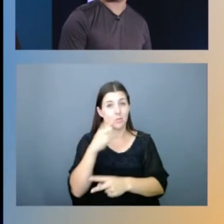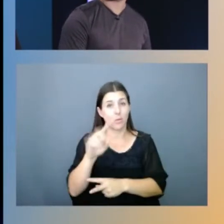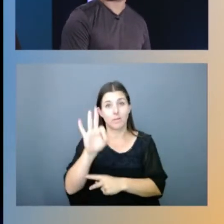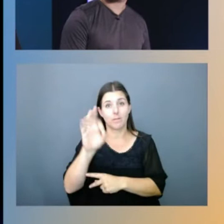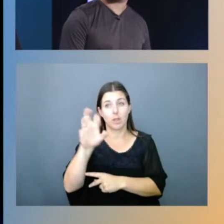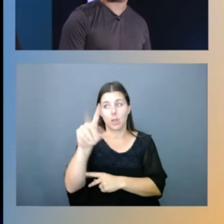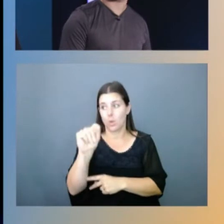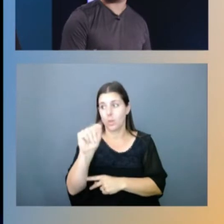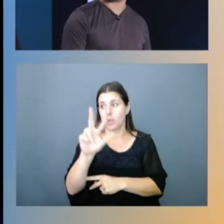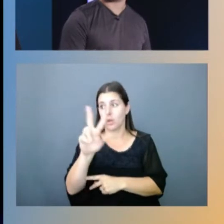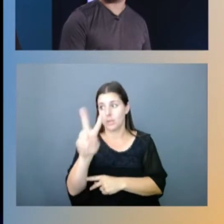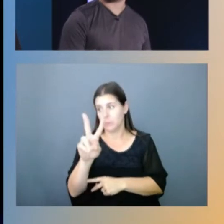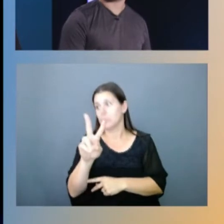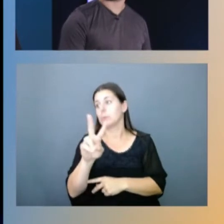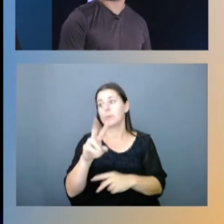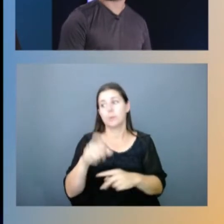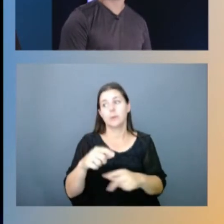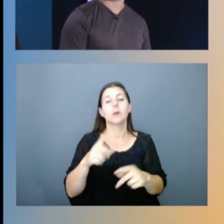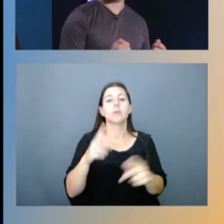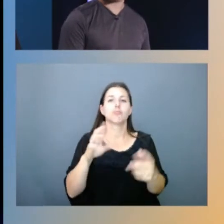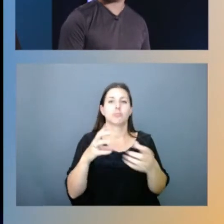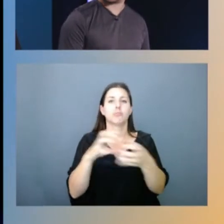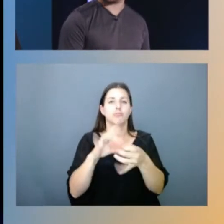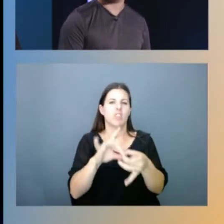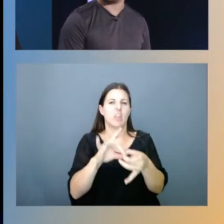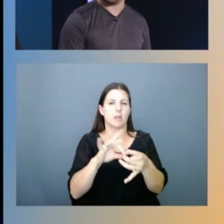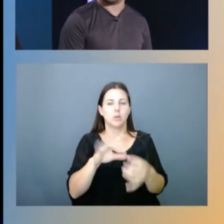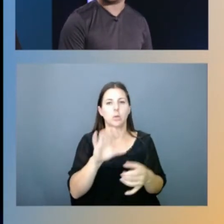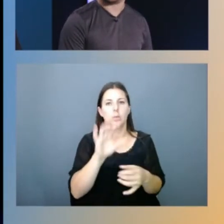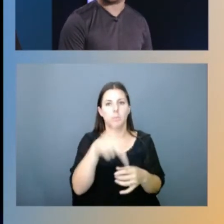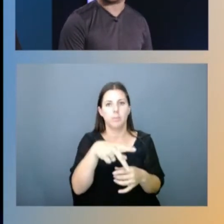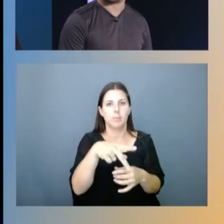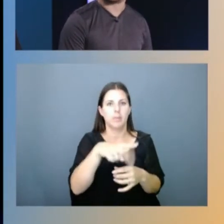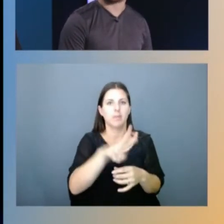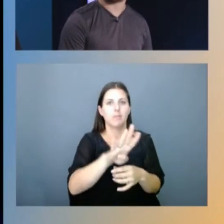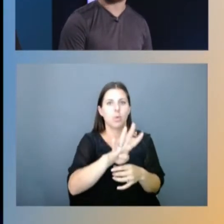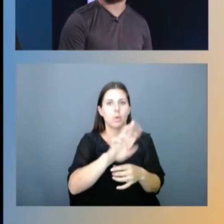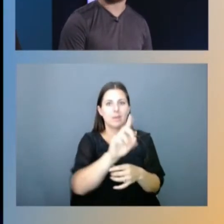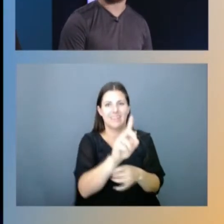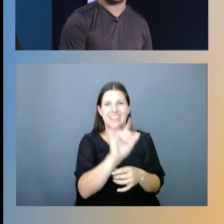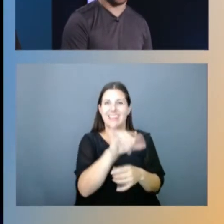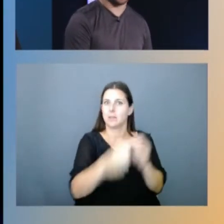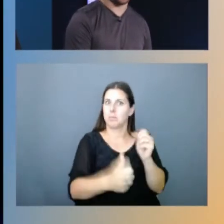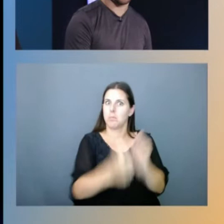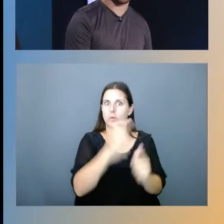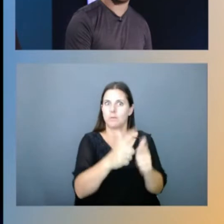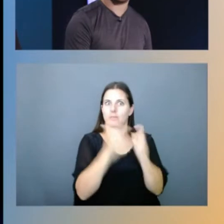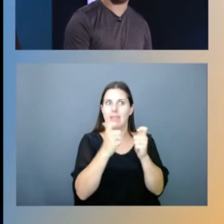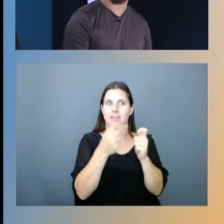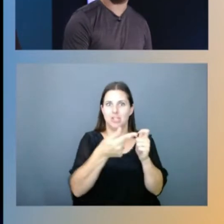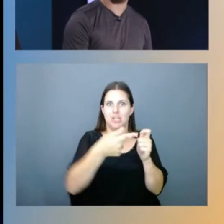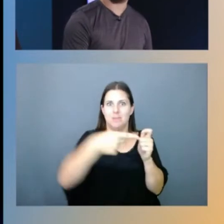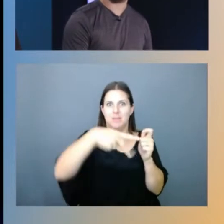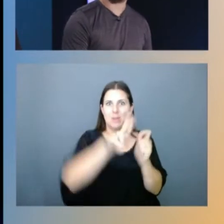relative to P4d, which is our fastest GPO based instance. [Art] Wow. - Now, let's talk